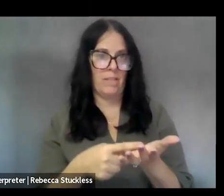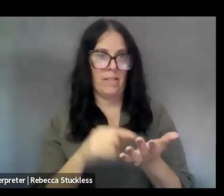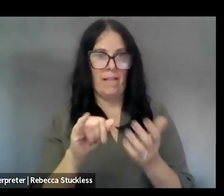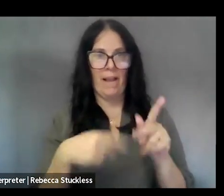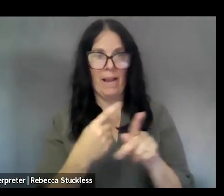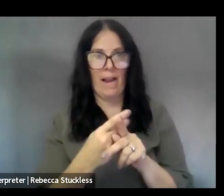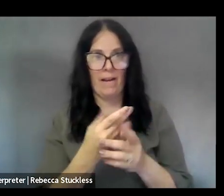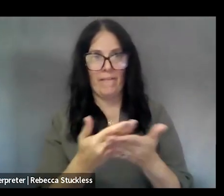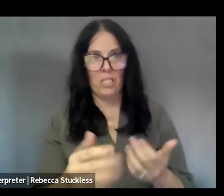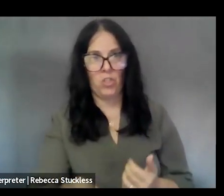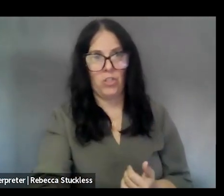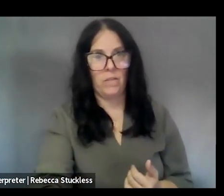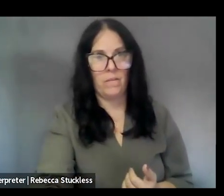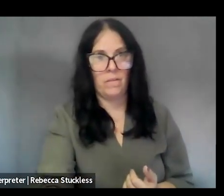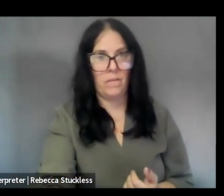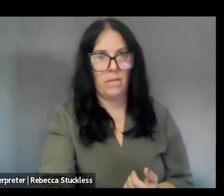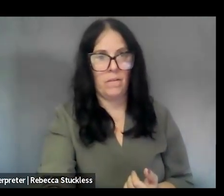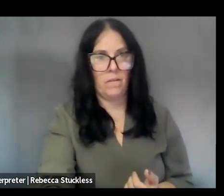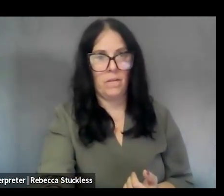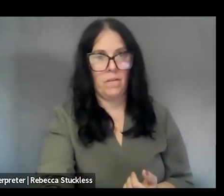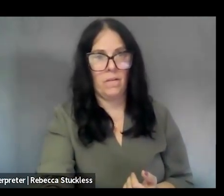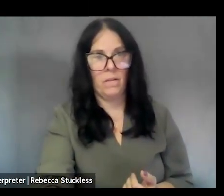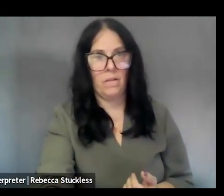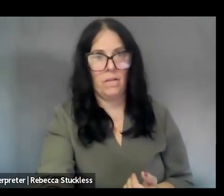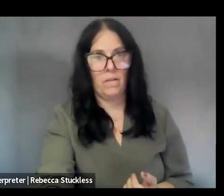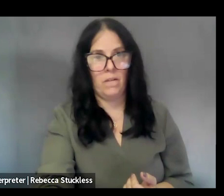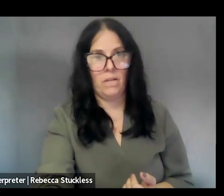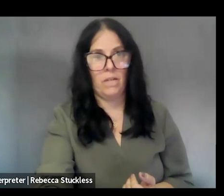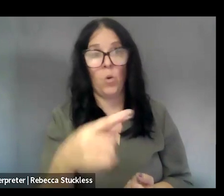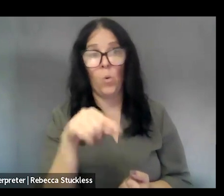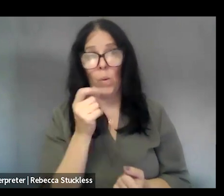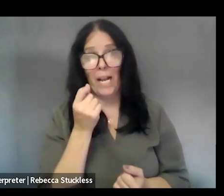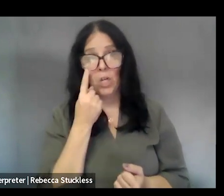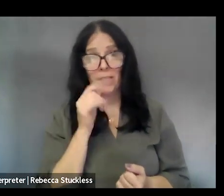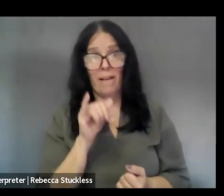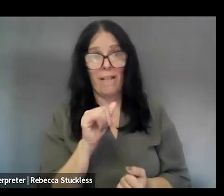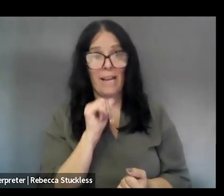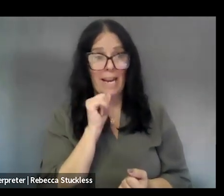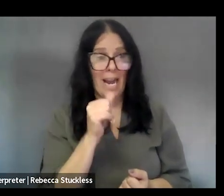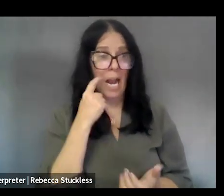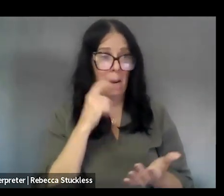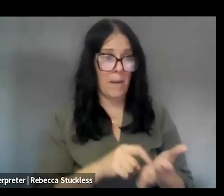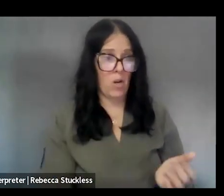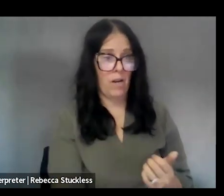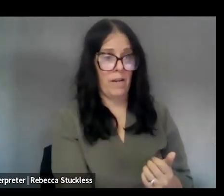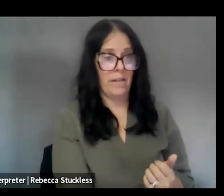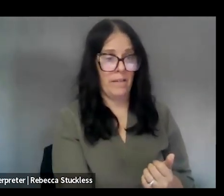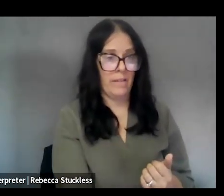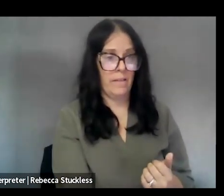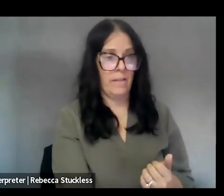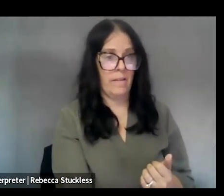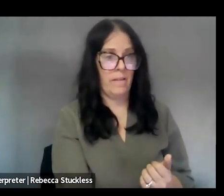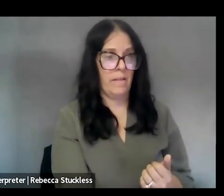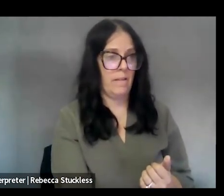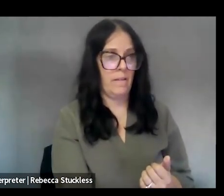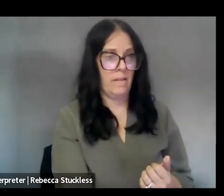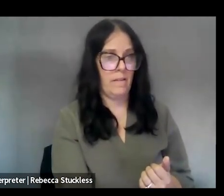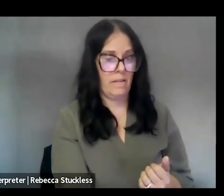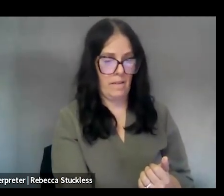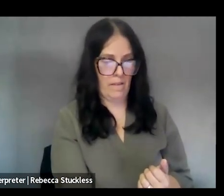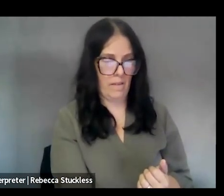conditions. We understand that non-apparent may be the preferred terminology but that the language